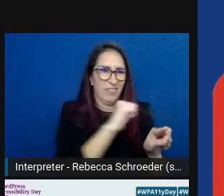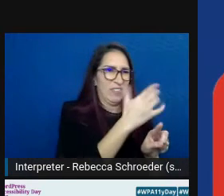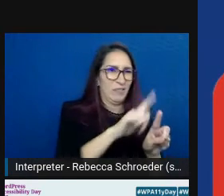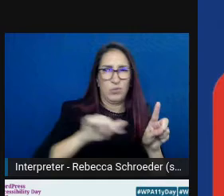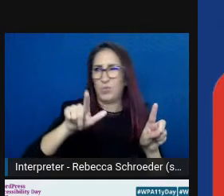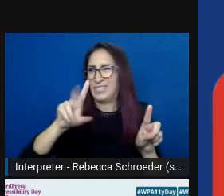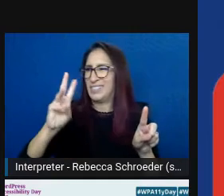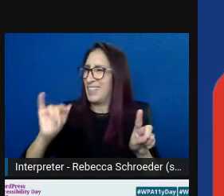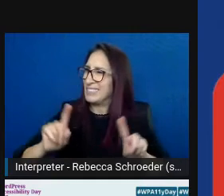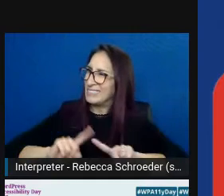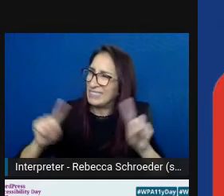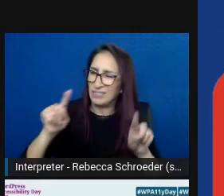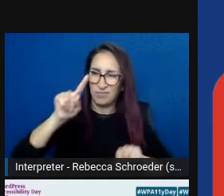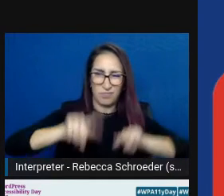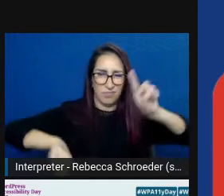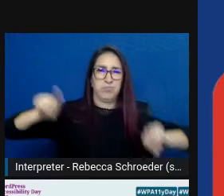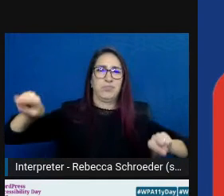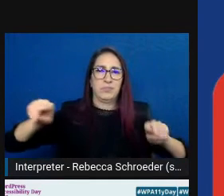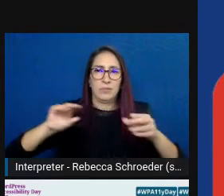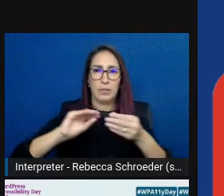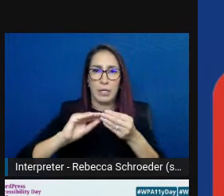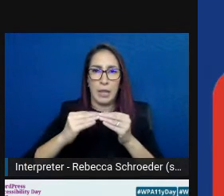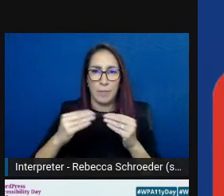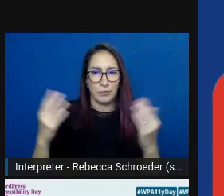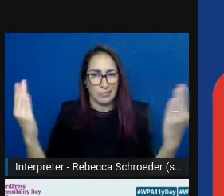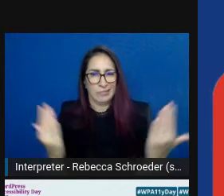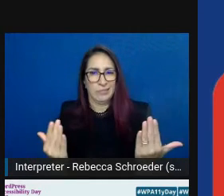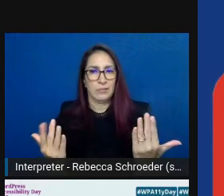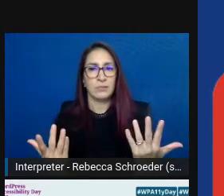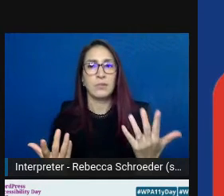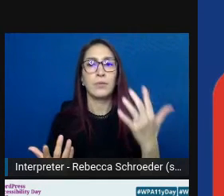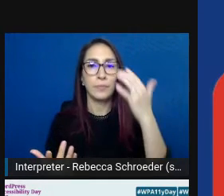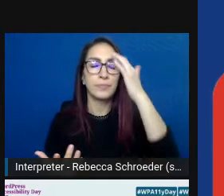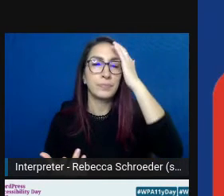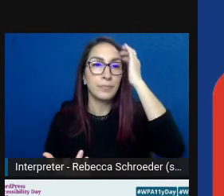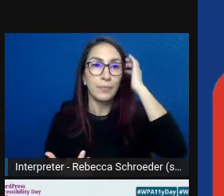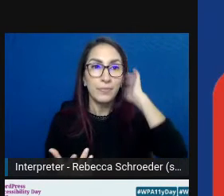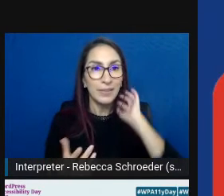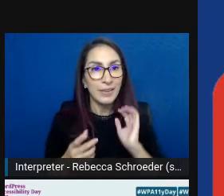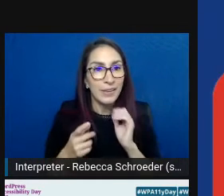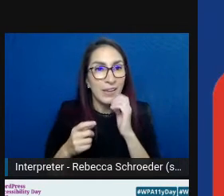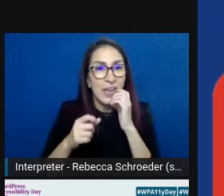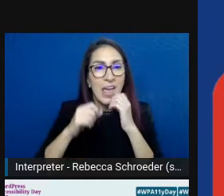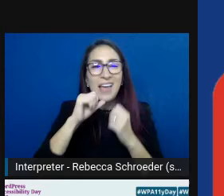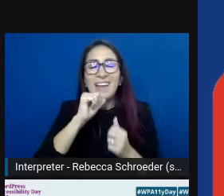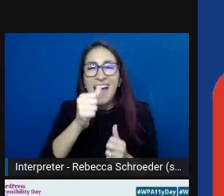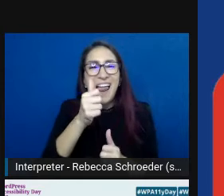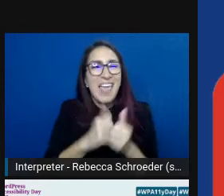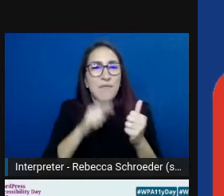Let's say in our context, not everyone who is counted as disabled has barriers on the web.